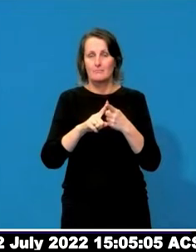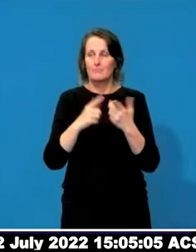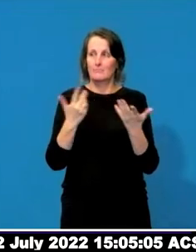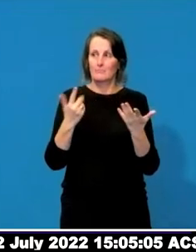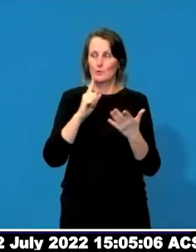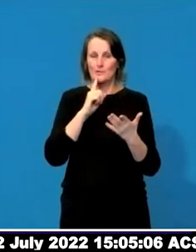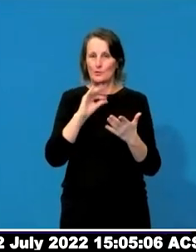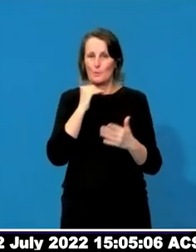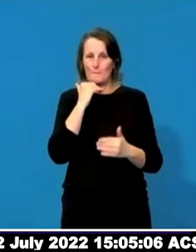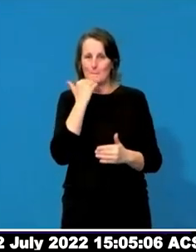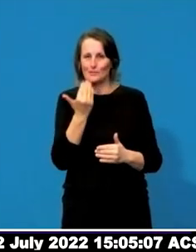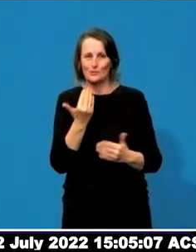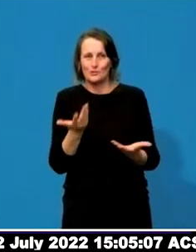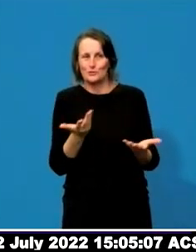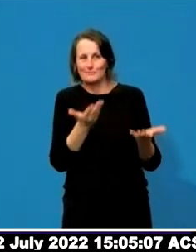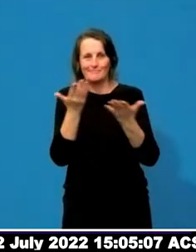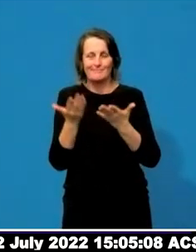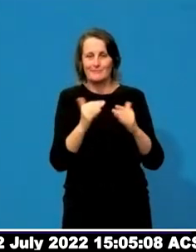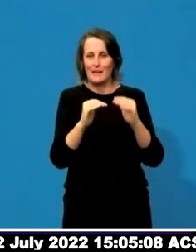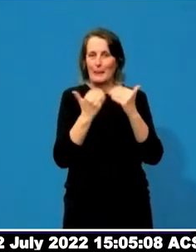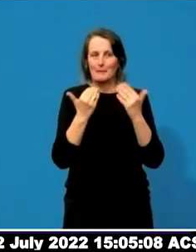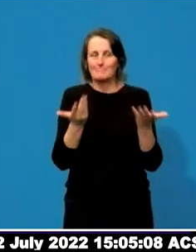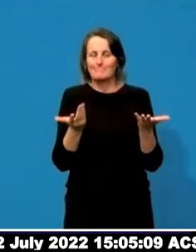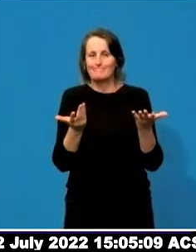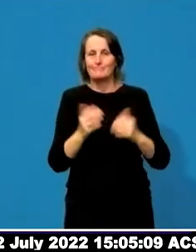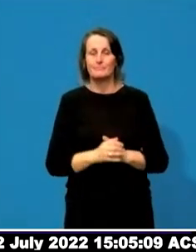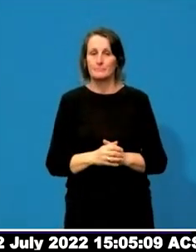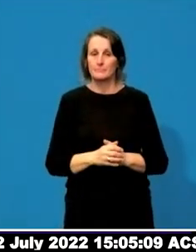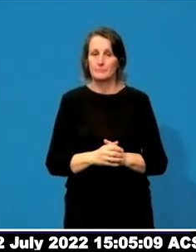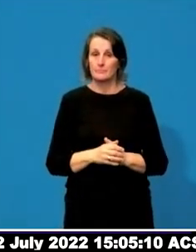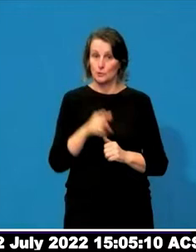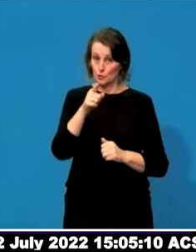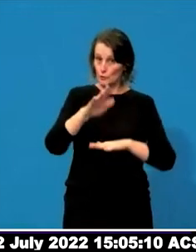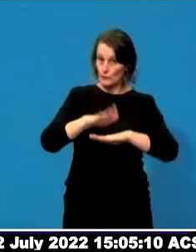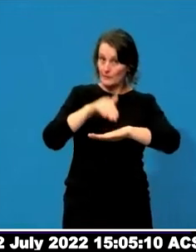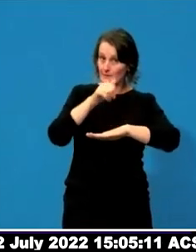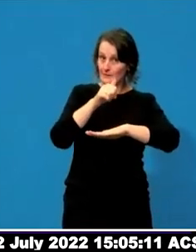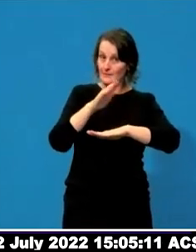Have you set up some short-term accommodation to provide respite care? Yes, I have.